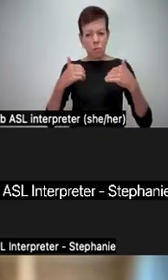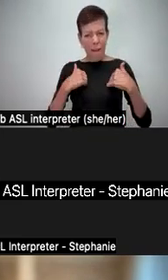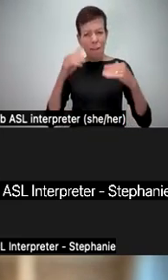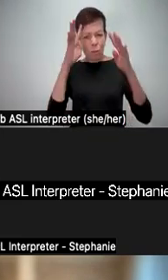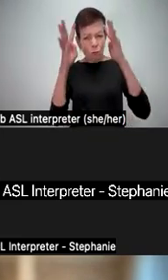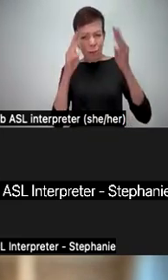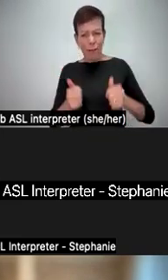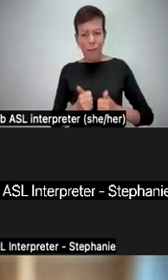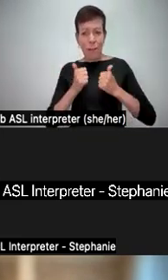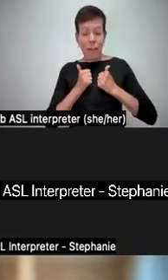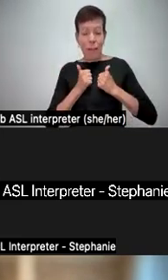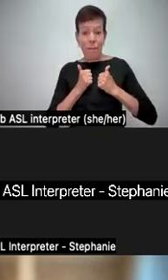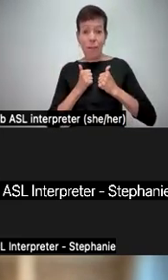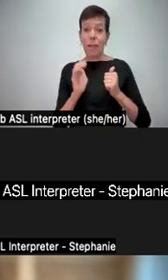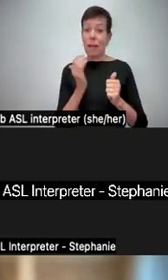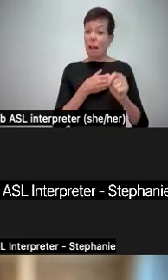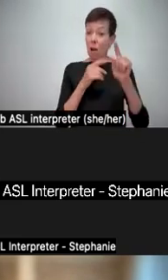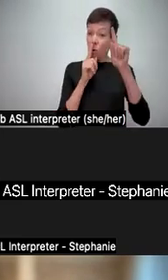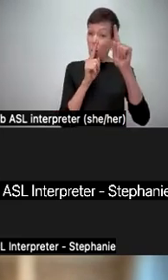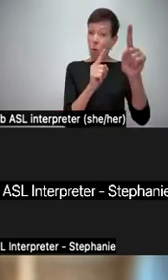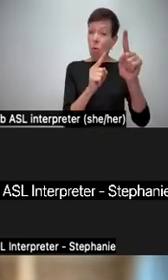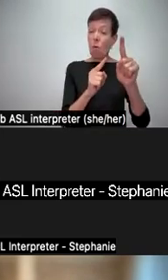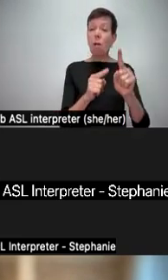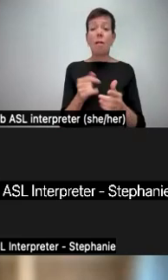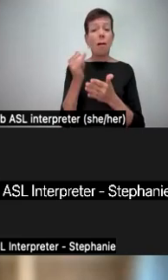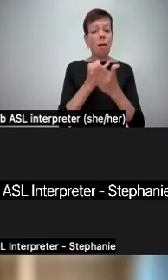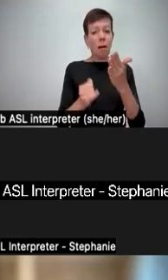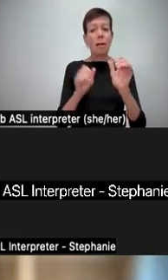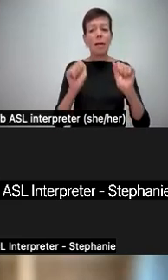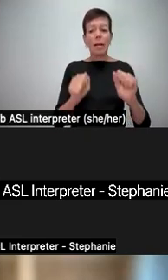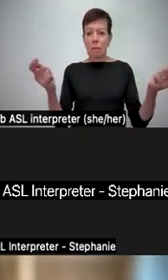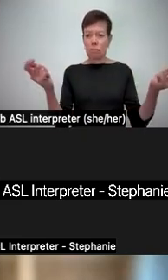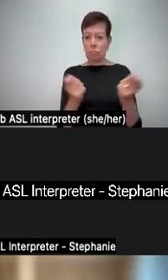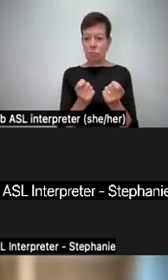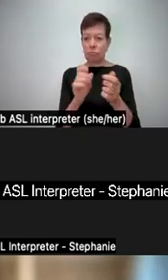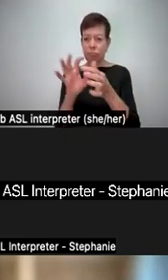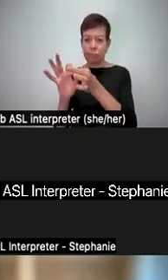power to create vibrant communities and bring together diverse voices and perspectives.